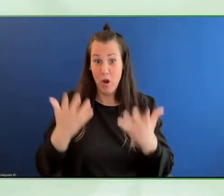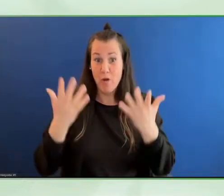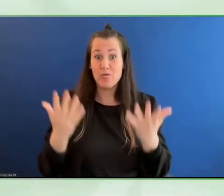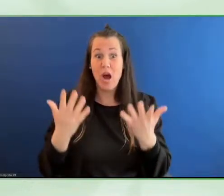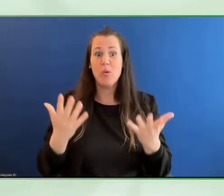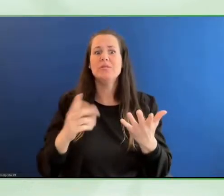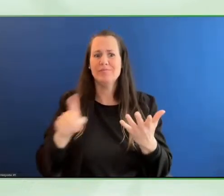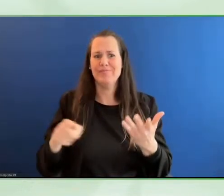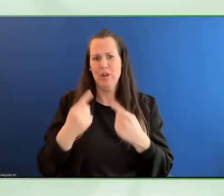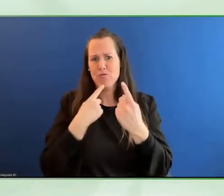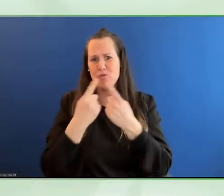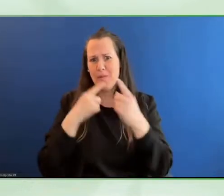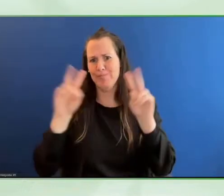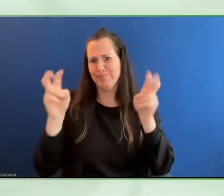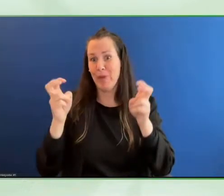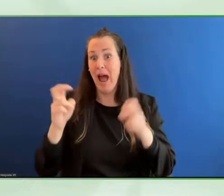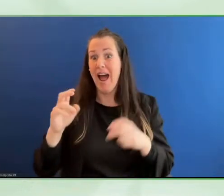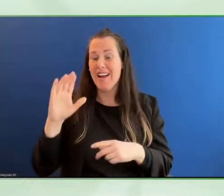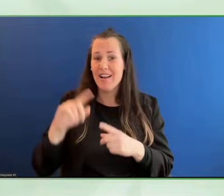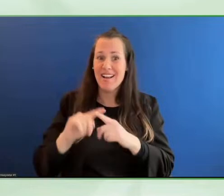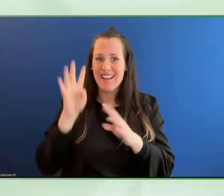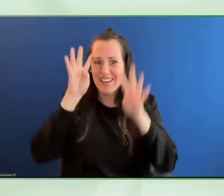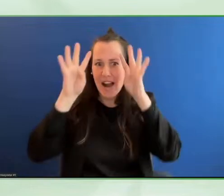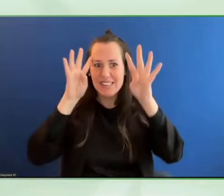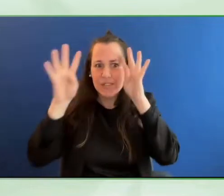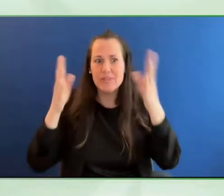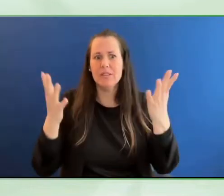Caroline, can you introduce yourself?